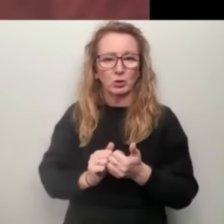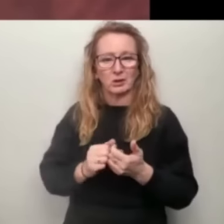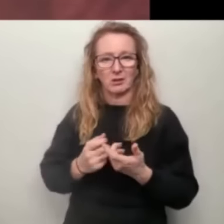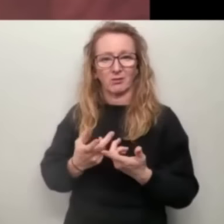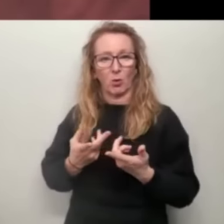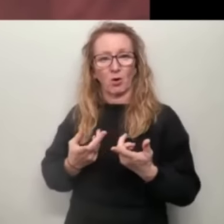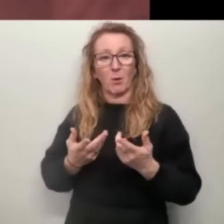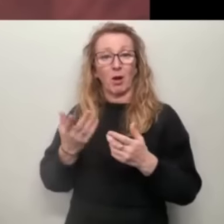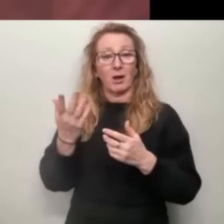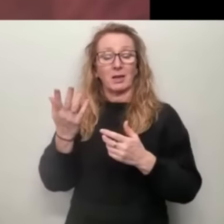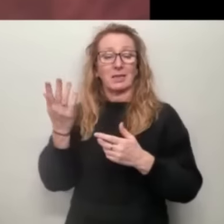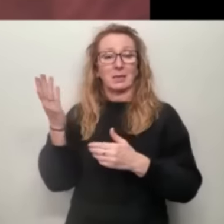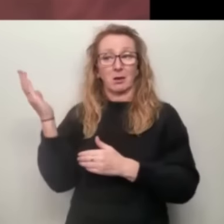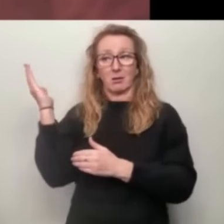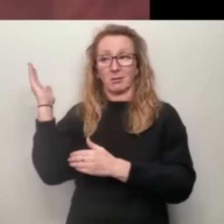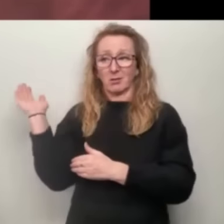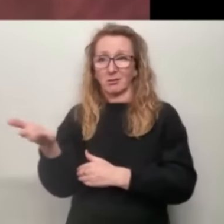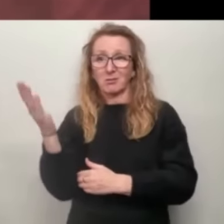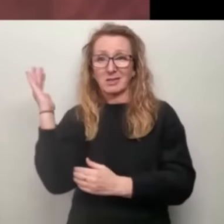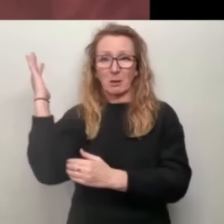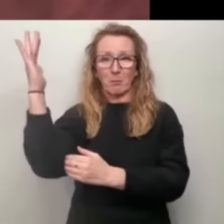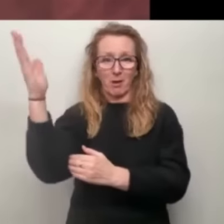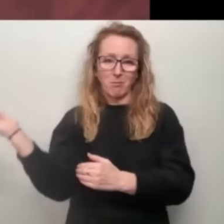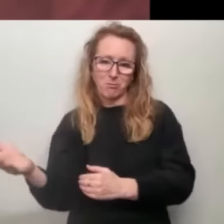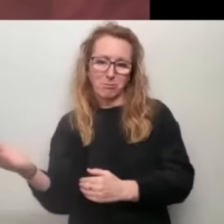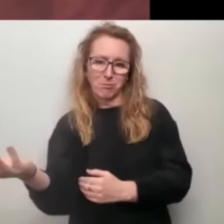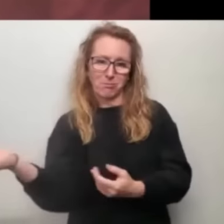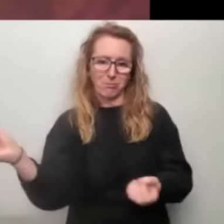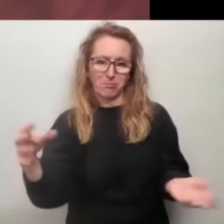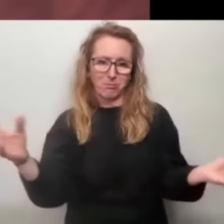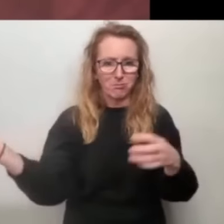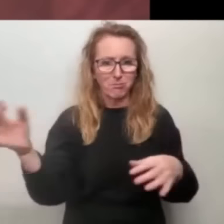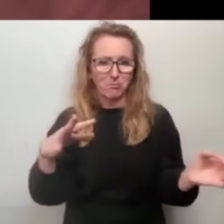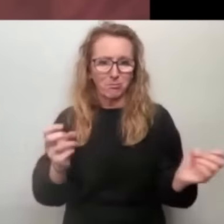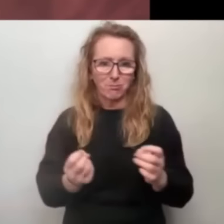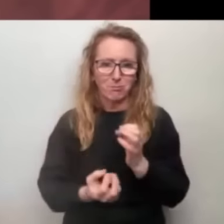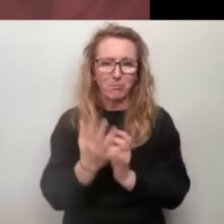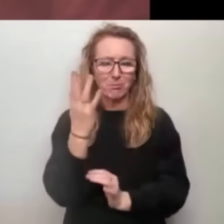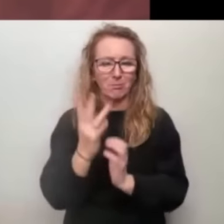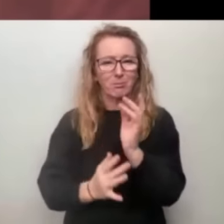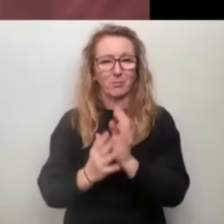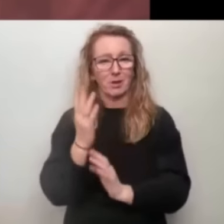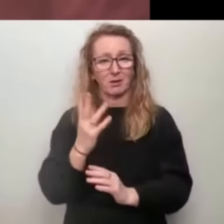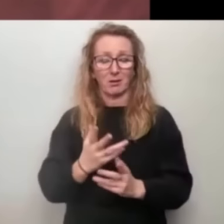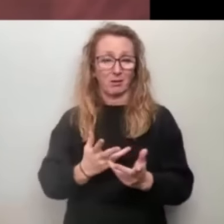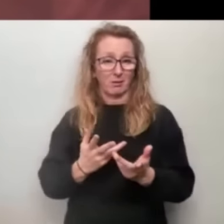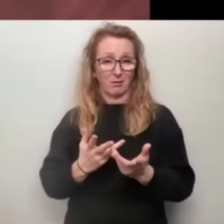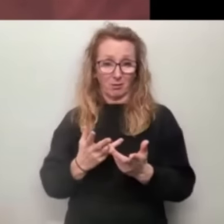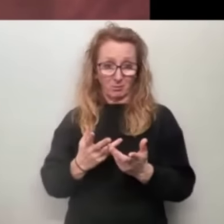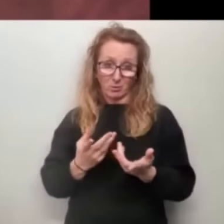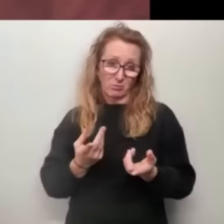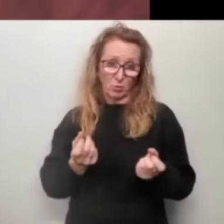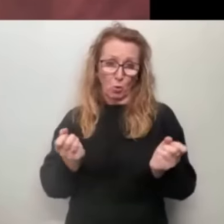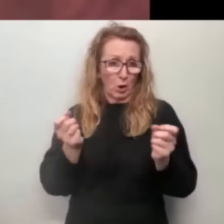provided by the wooded slopes of the gorge. This was not an unusual occurrence, but across the country there were landowners beginning